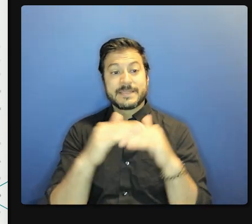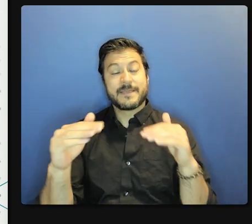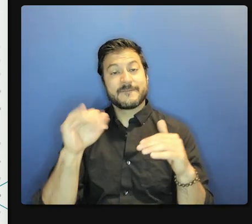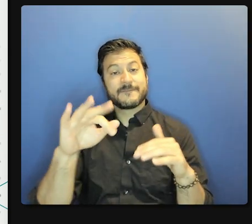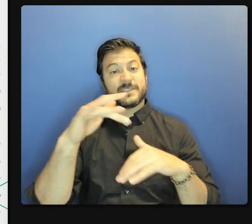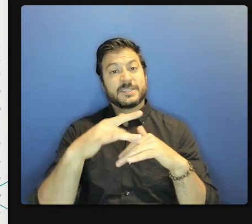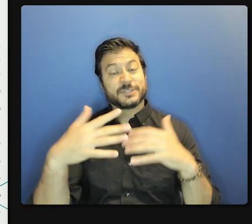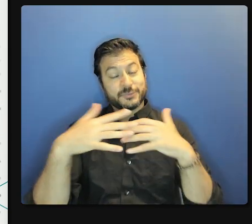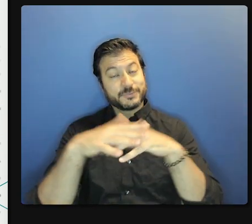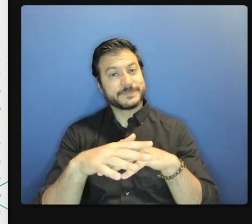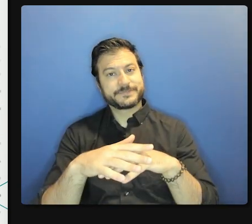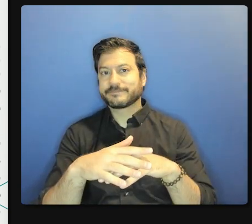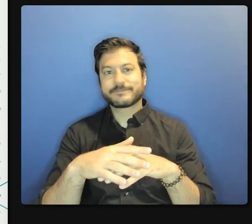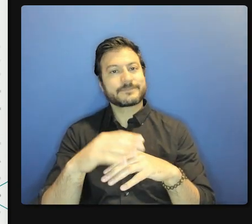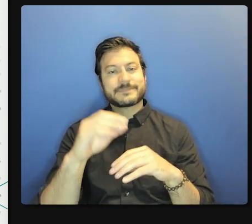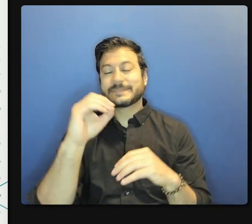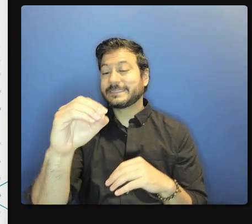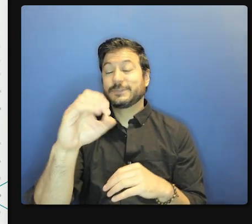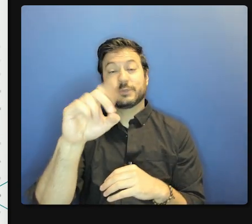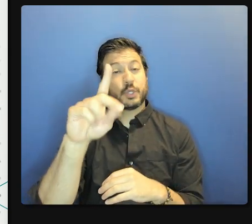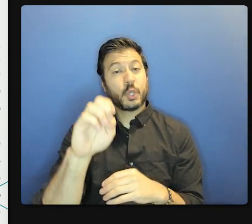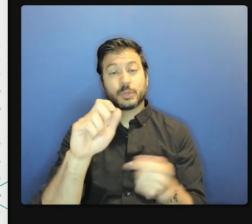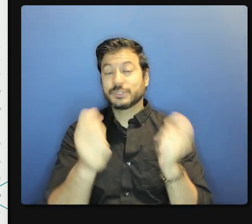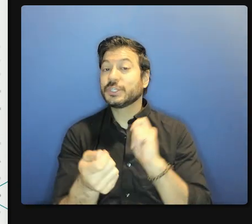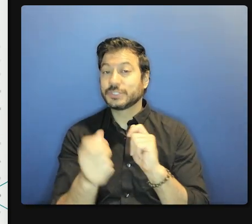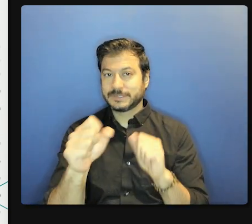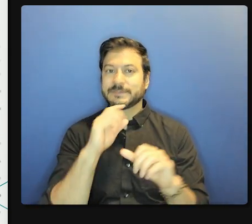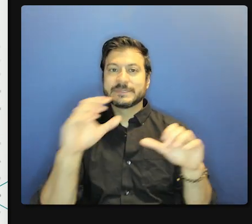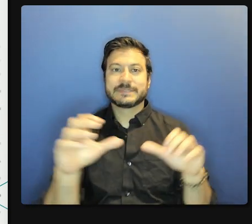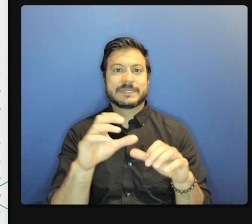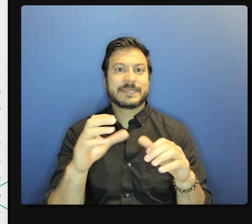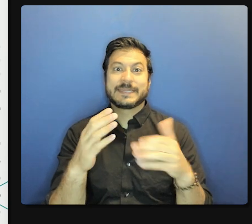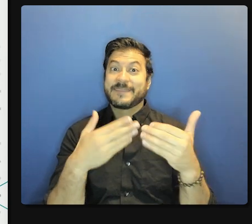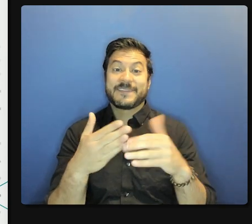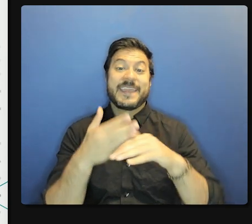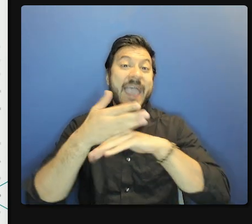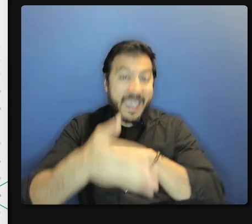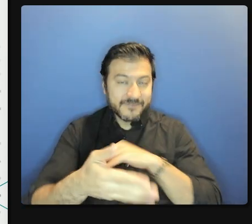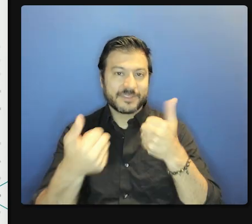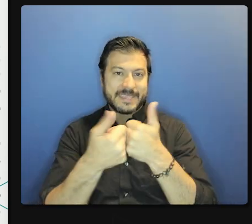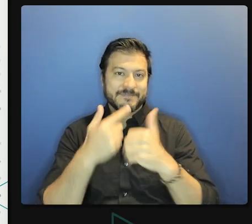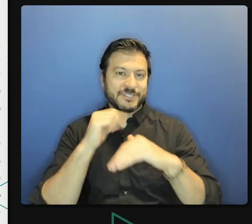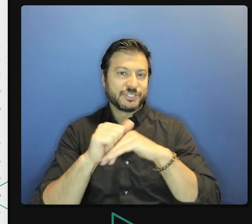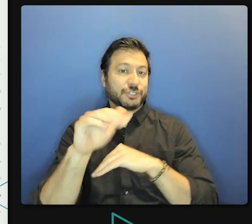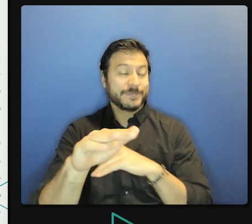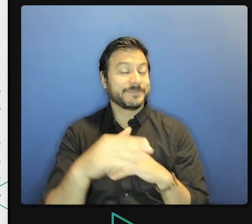This level of touch integration requires zero code changes and can be completed after the game has shipped.